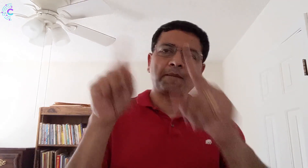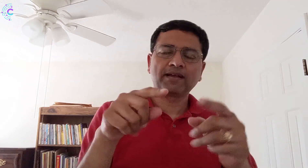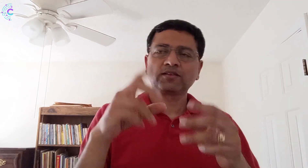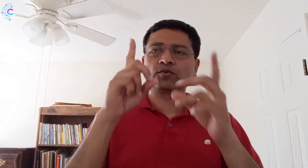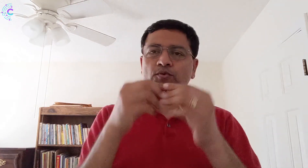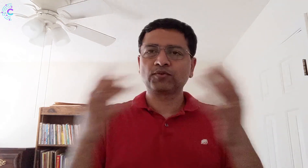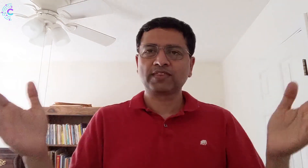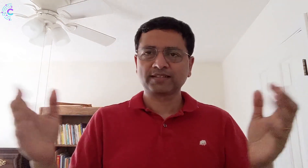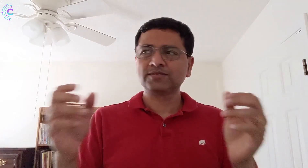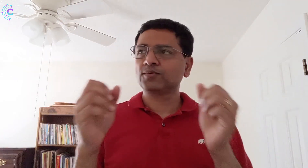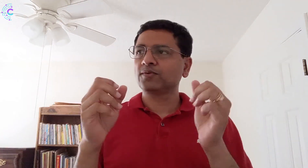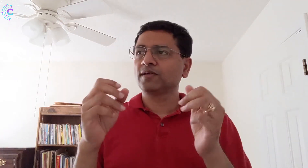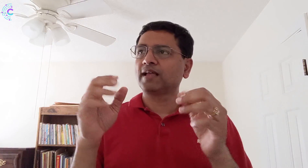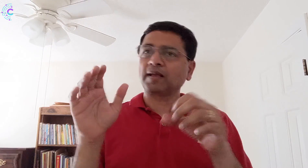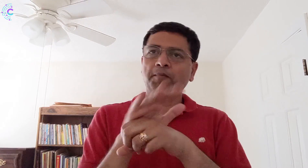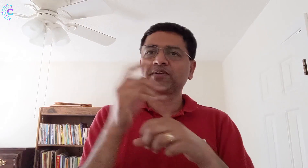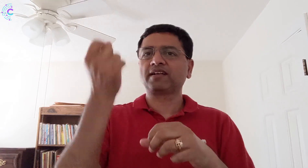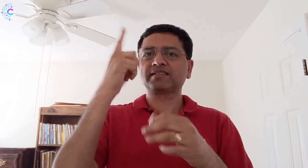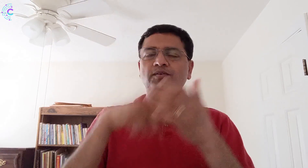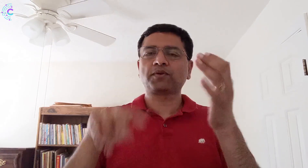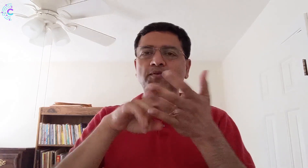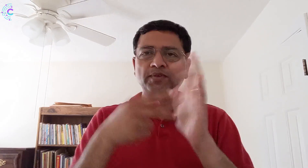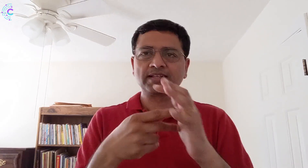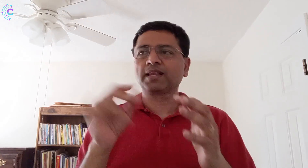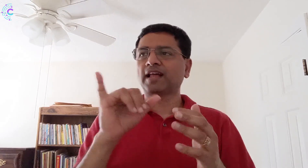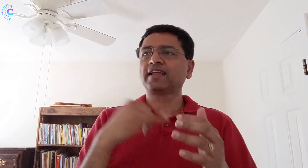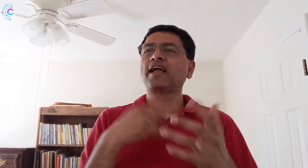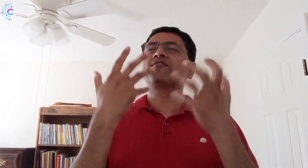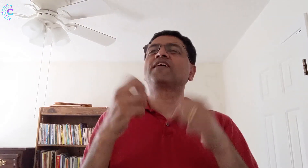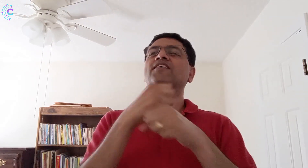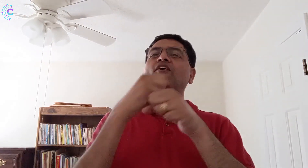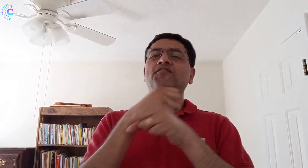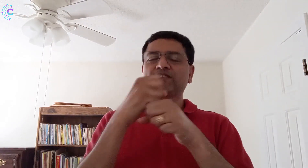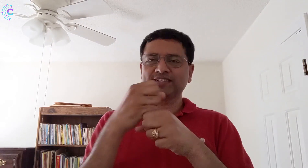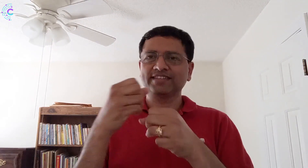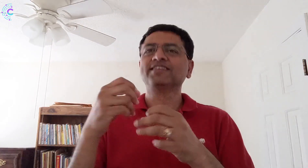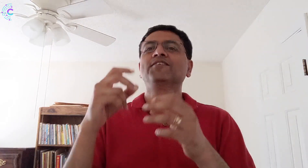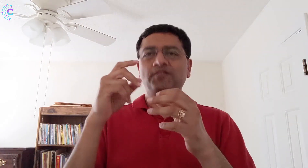commands in sign language like when you say, “I want some coffee.” And we will have technology